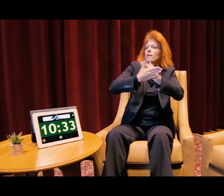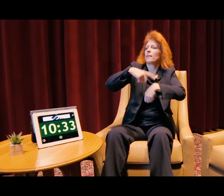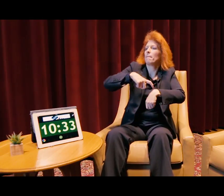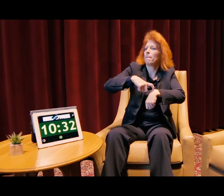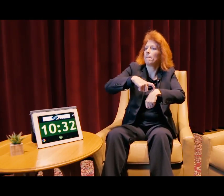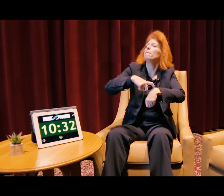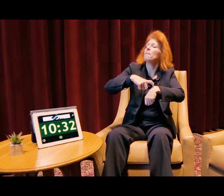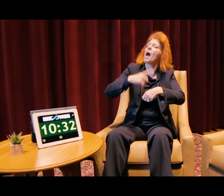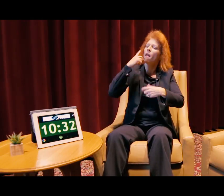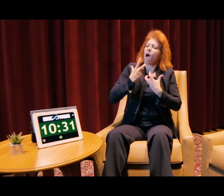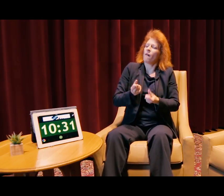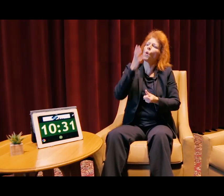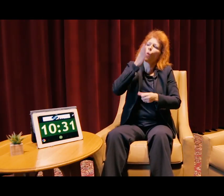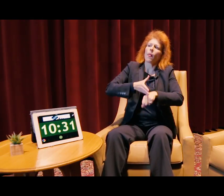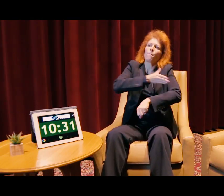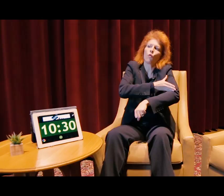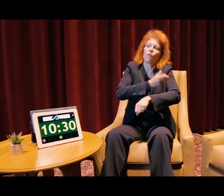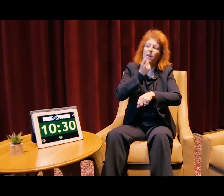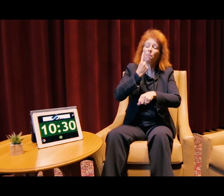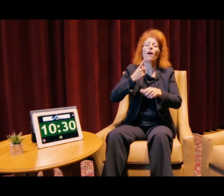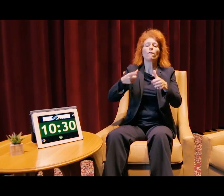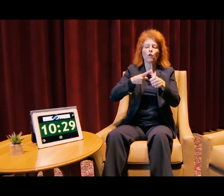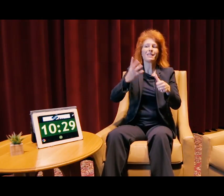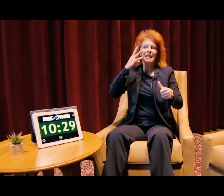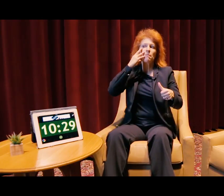but experiencing the failure is quite challenging.